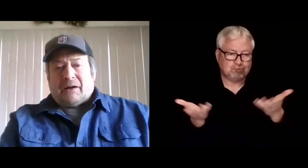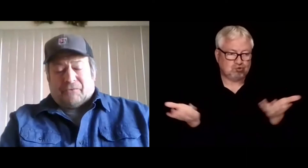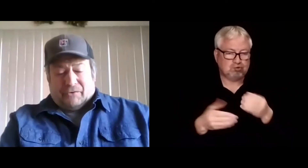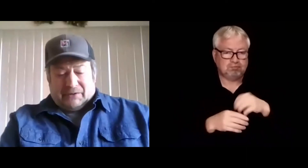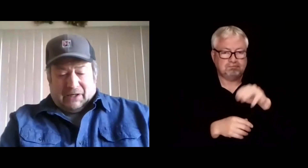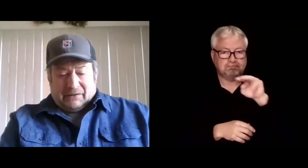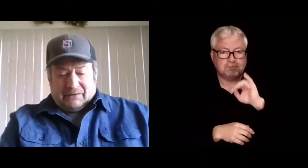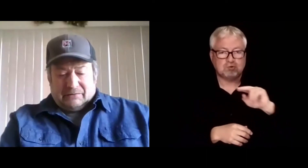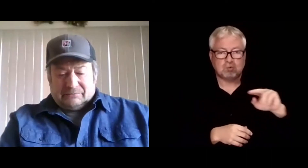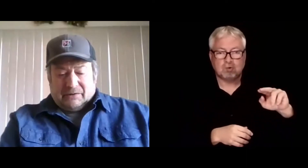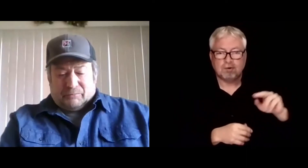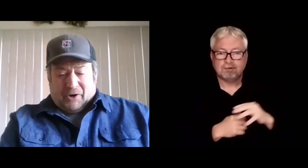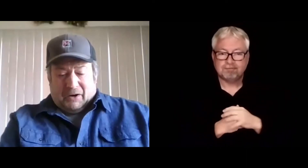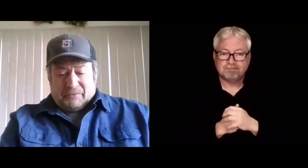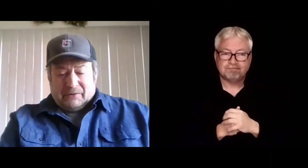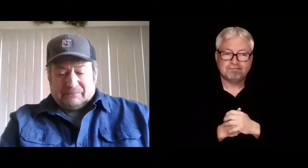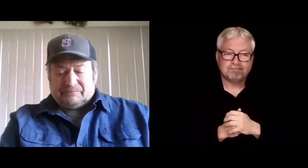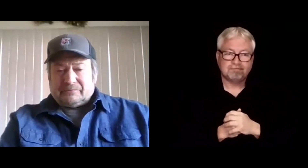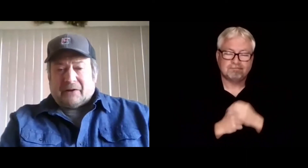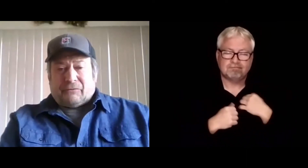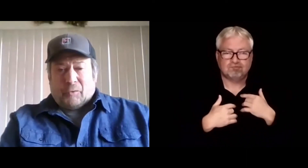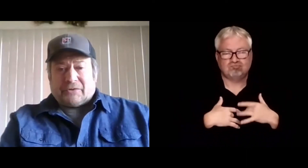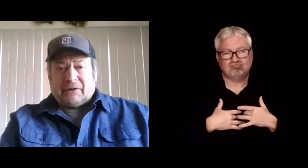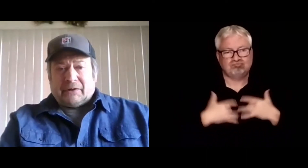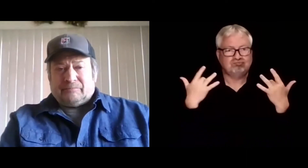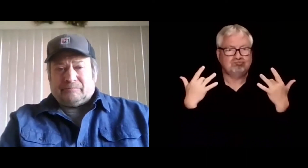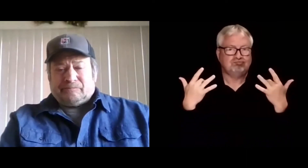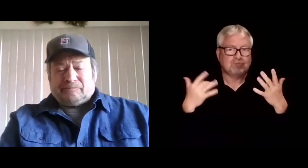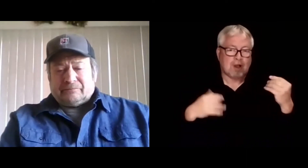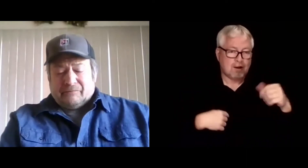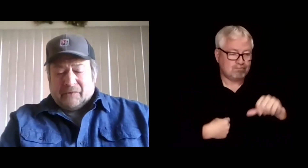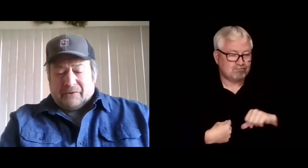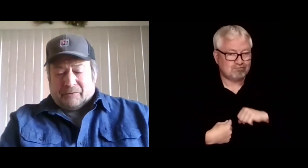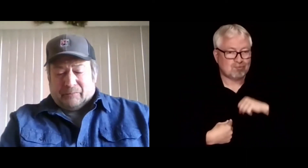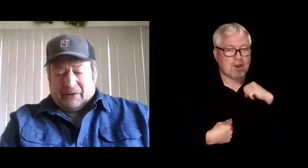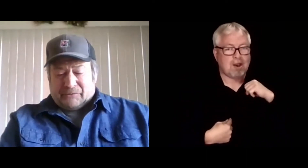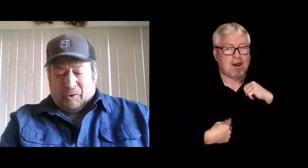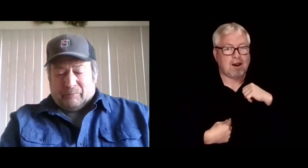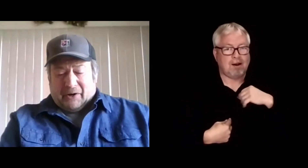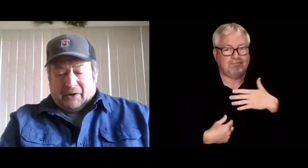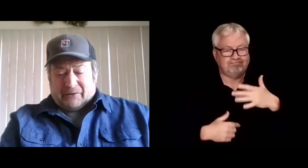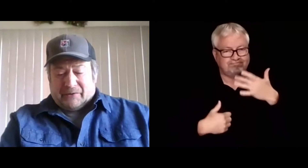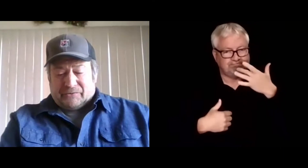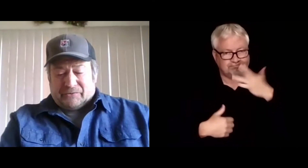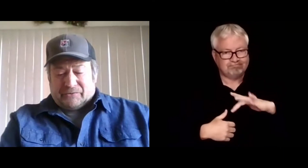I'm very delighted, and proud, and fortunate to have played a small part in this,